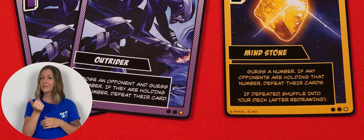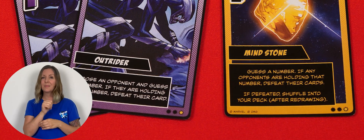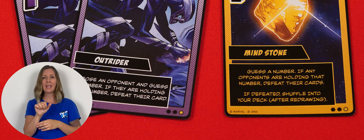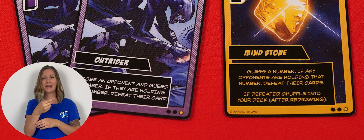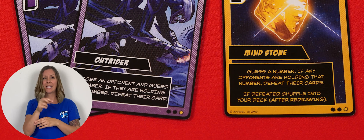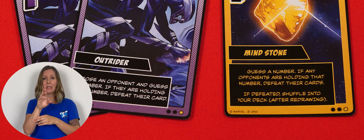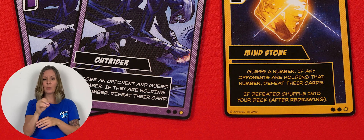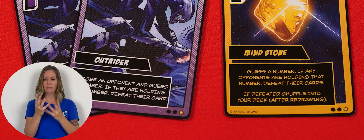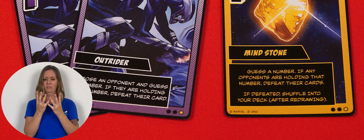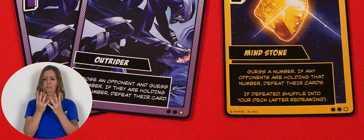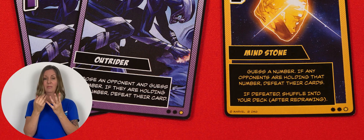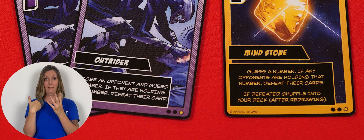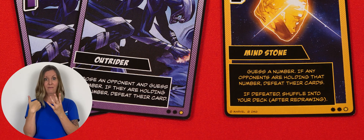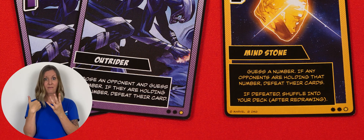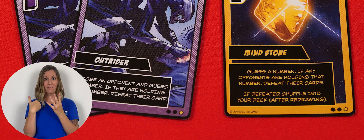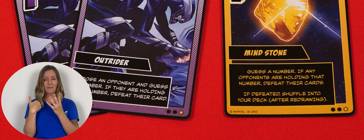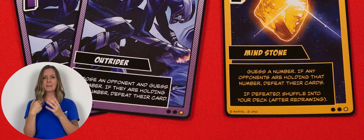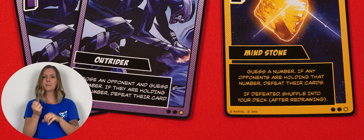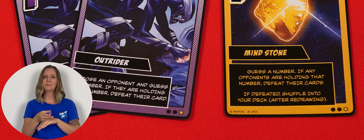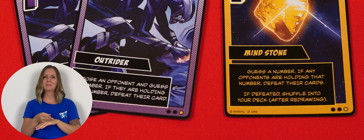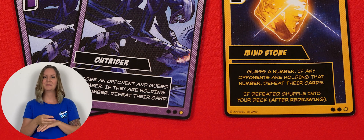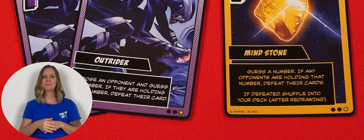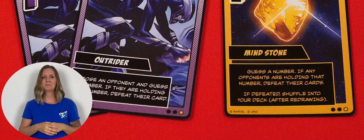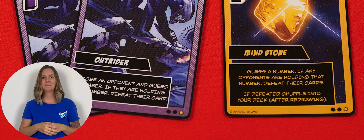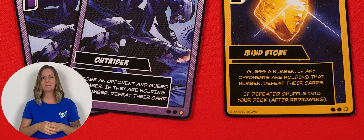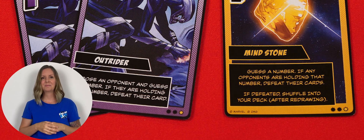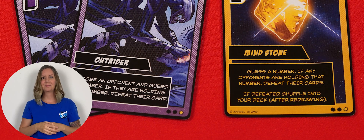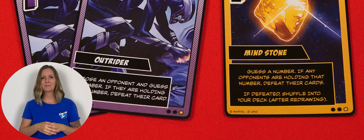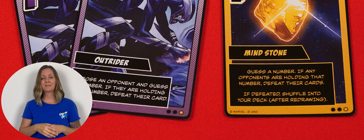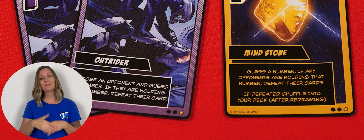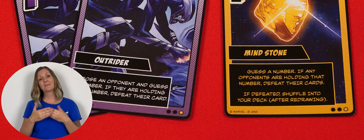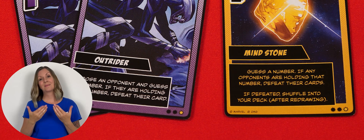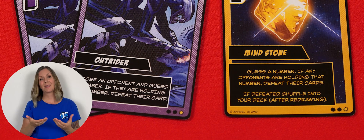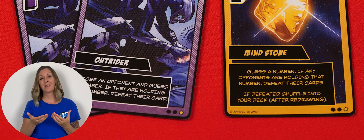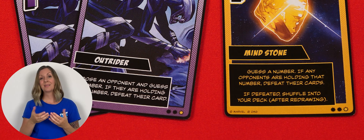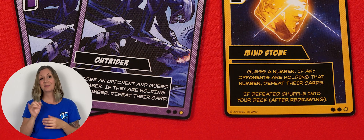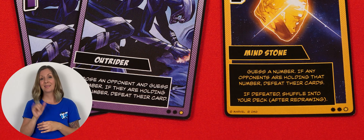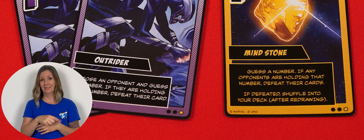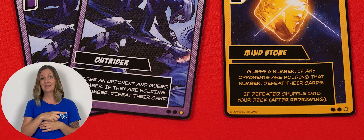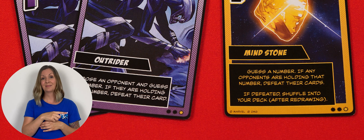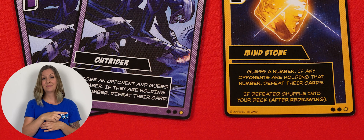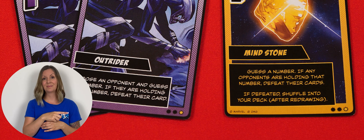a number, and it defeats that card from the hand of any Hero currently holding it. So